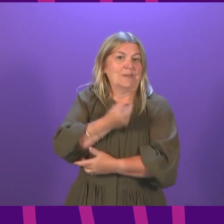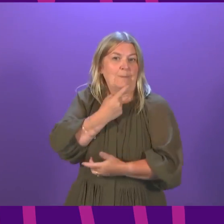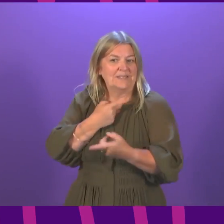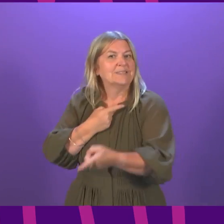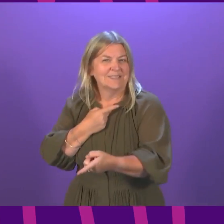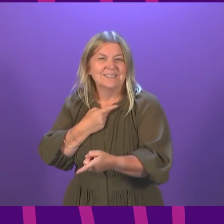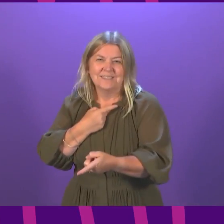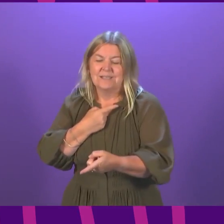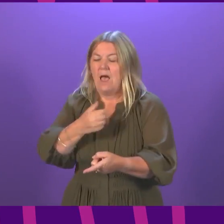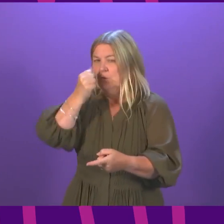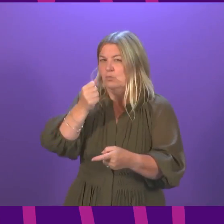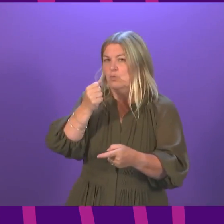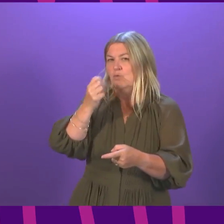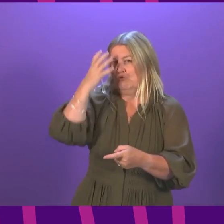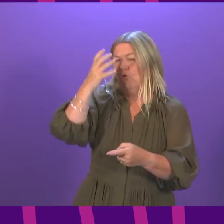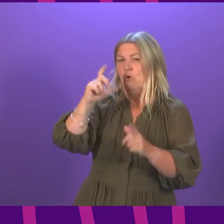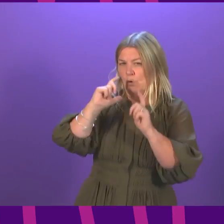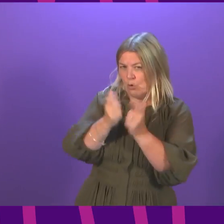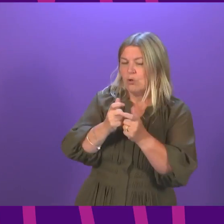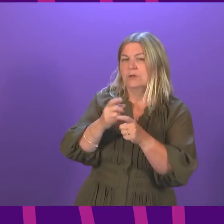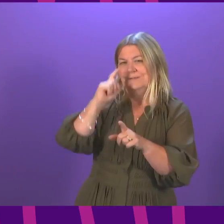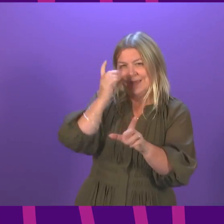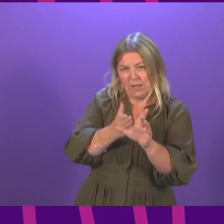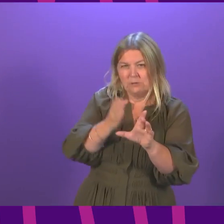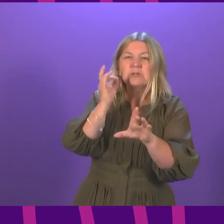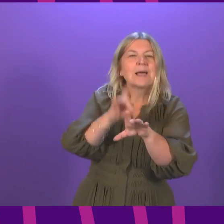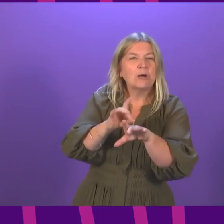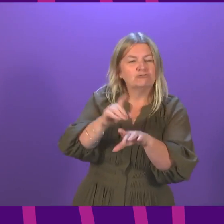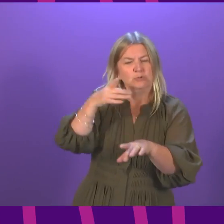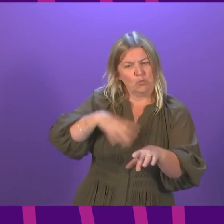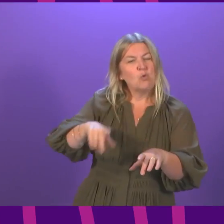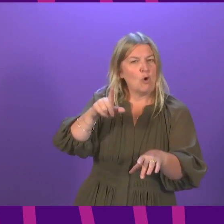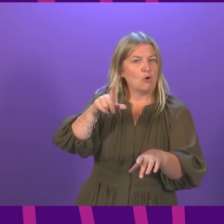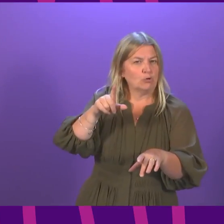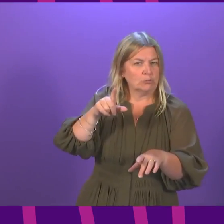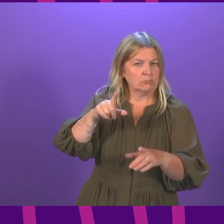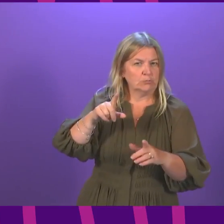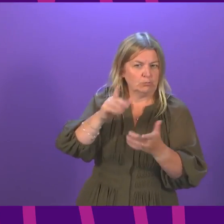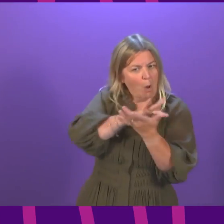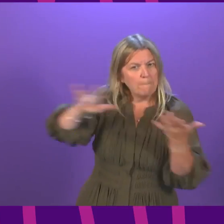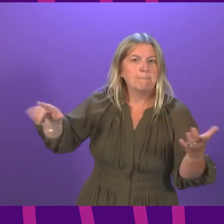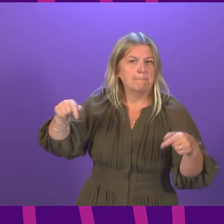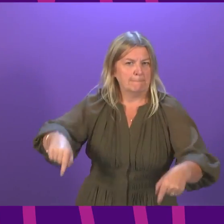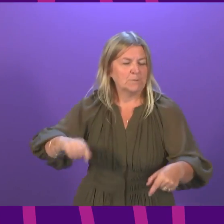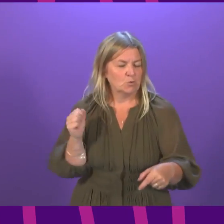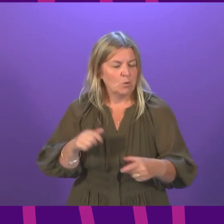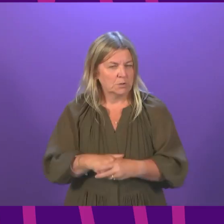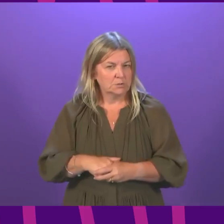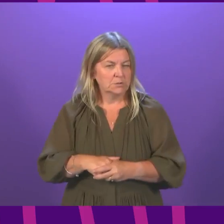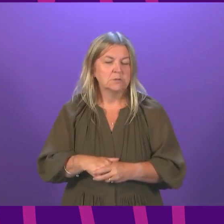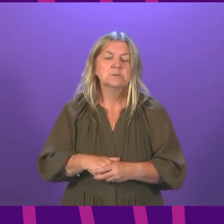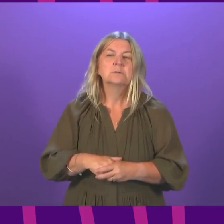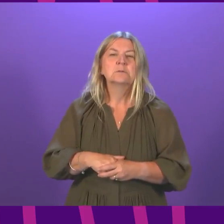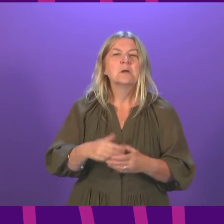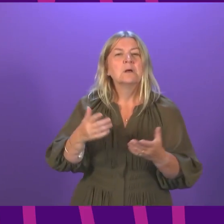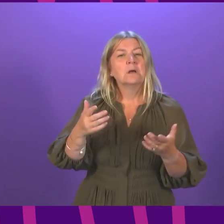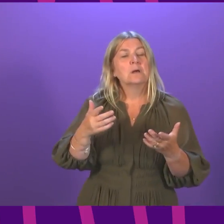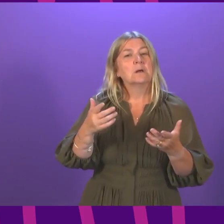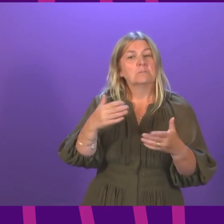Police Scotland are very much in favour of that. From my discussions with the UK Government